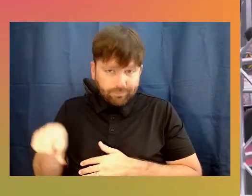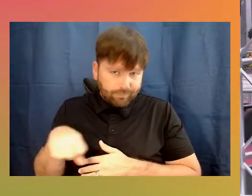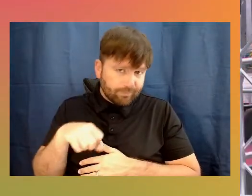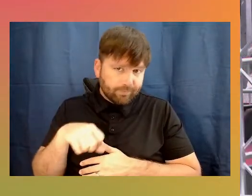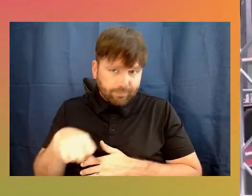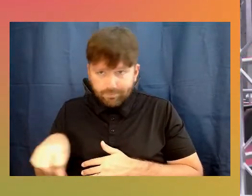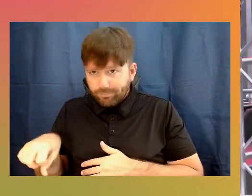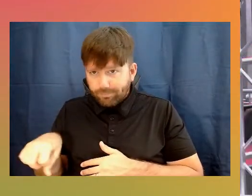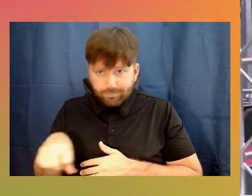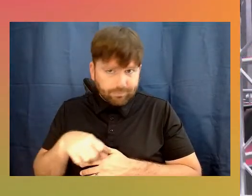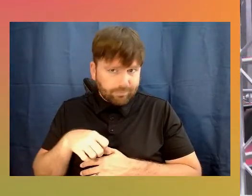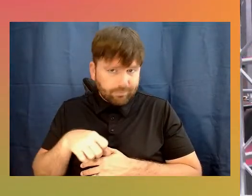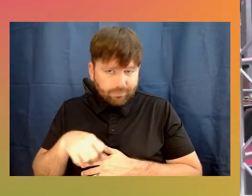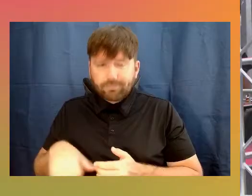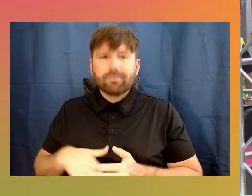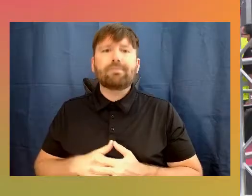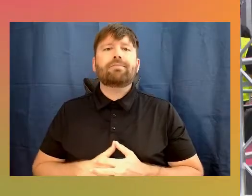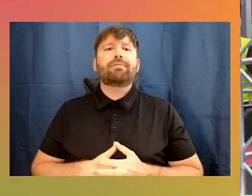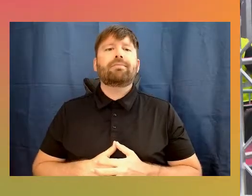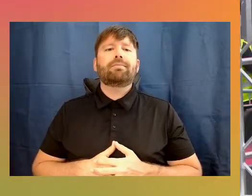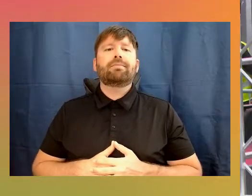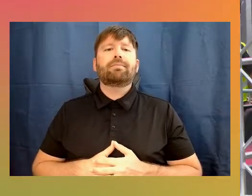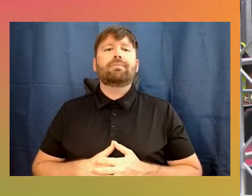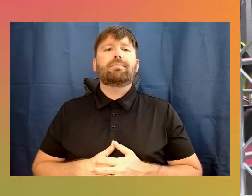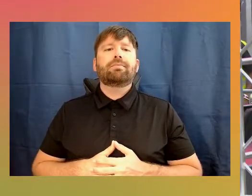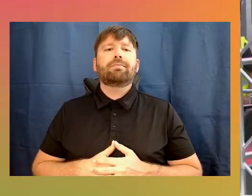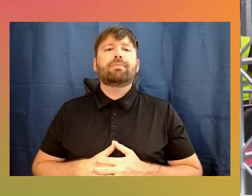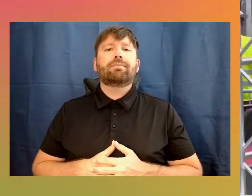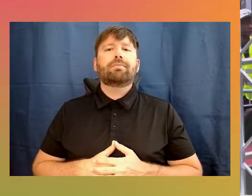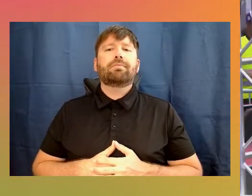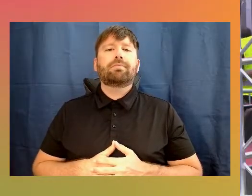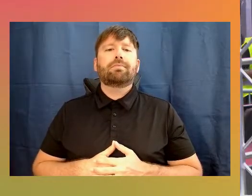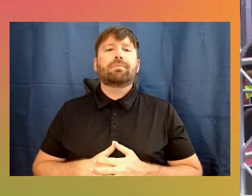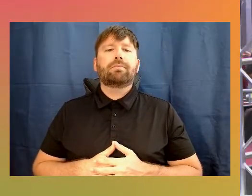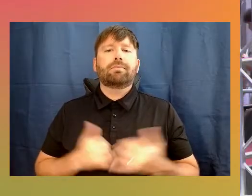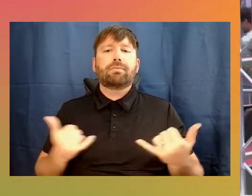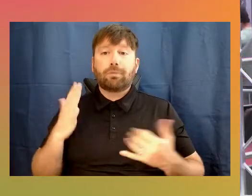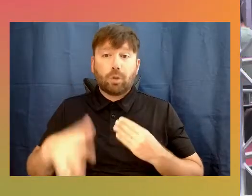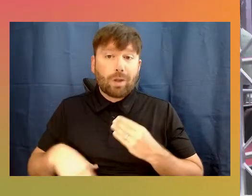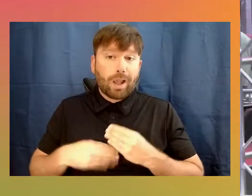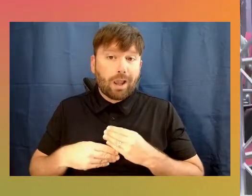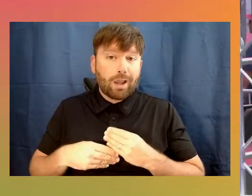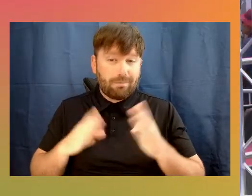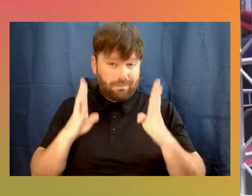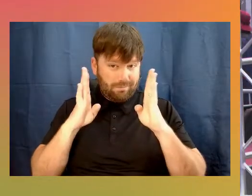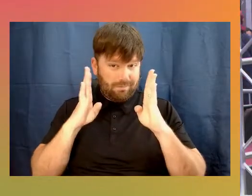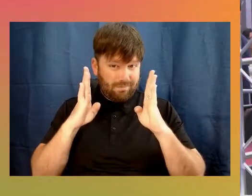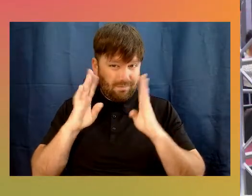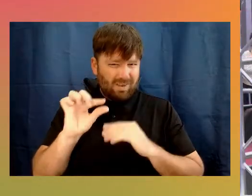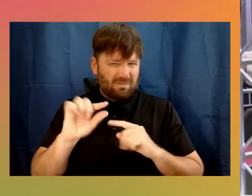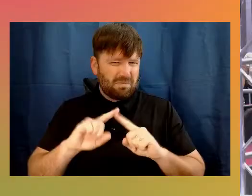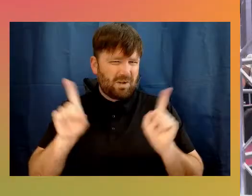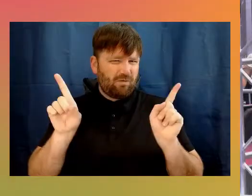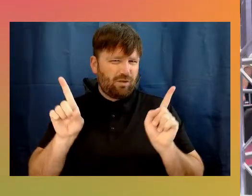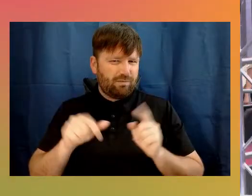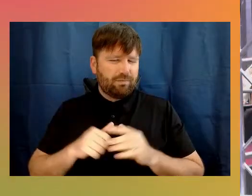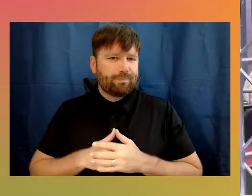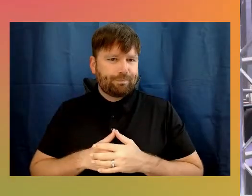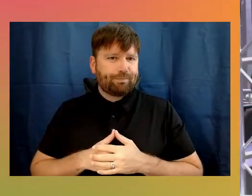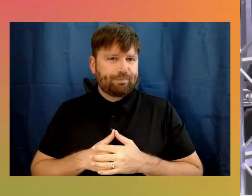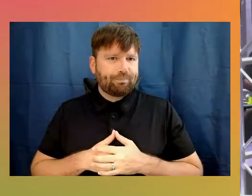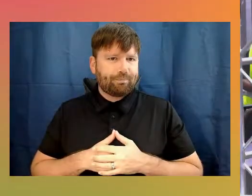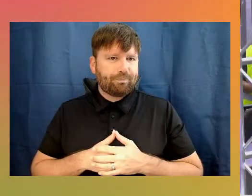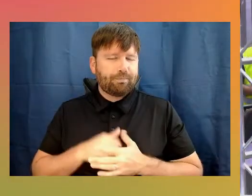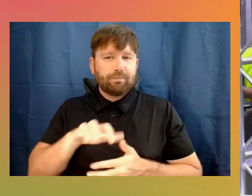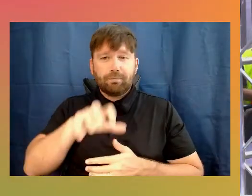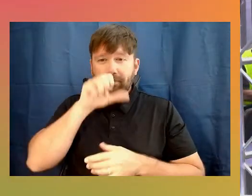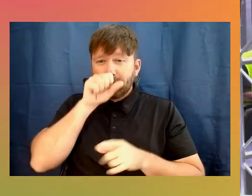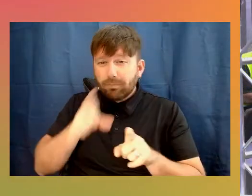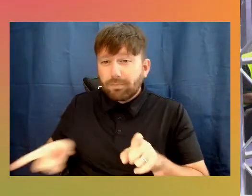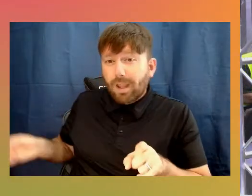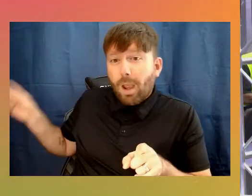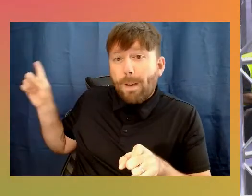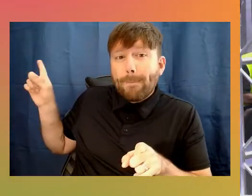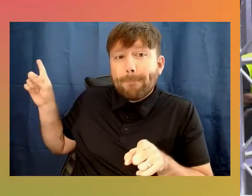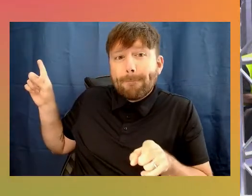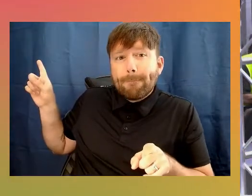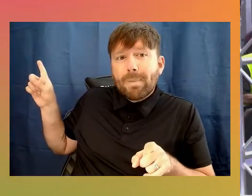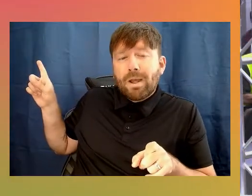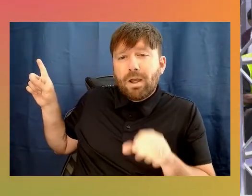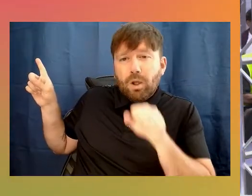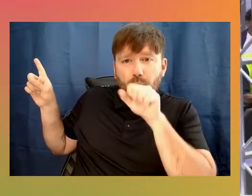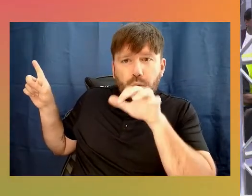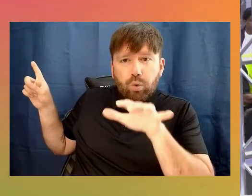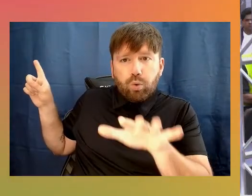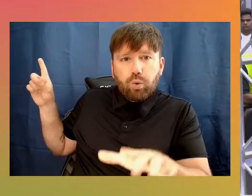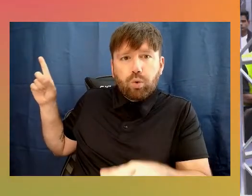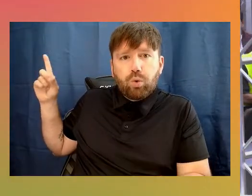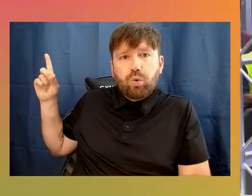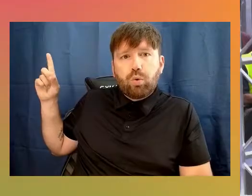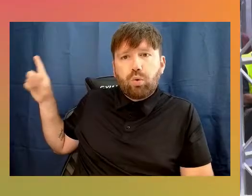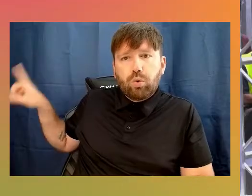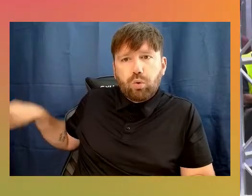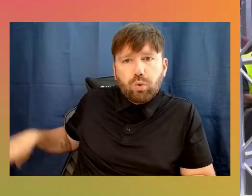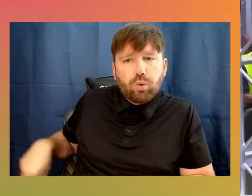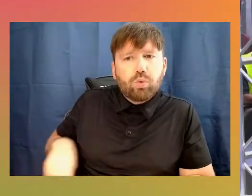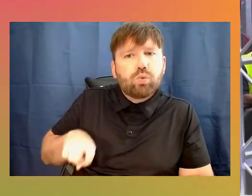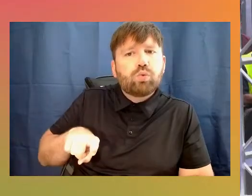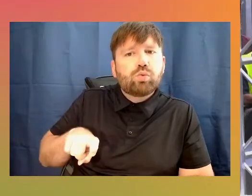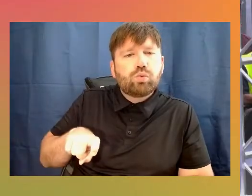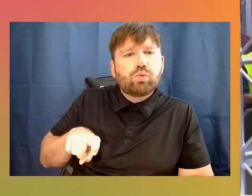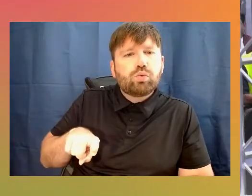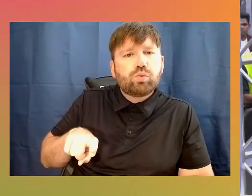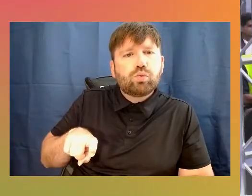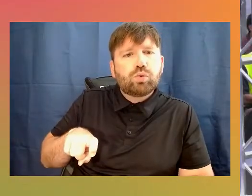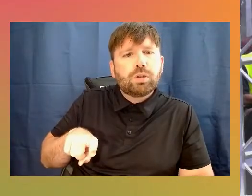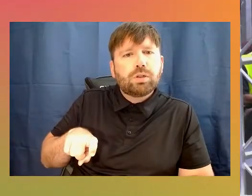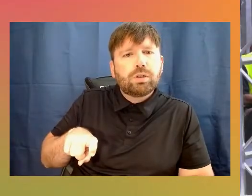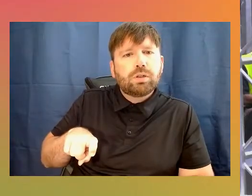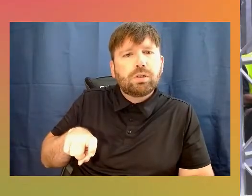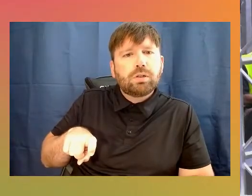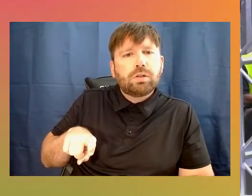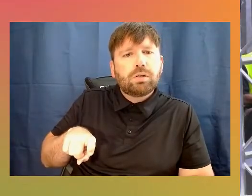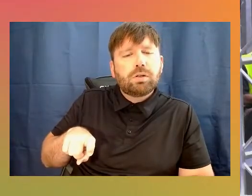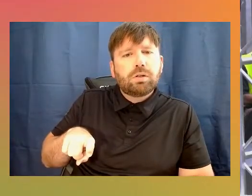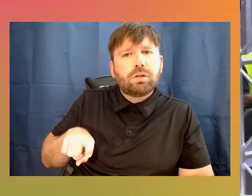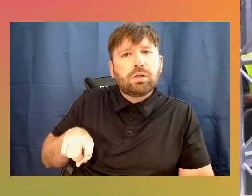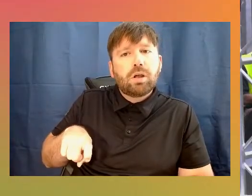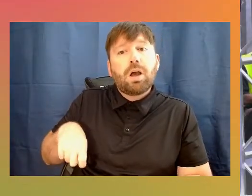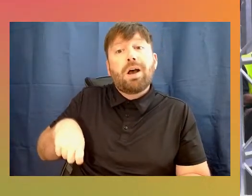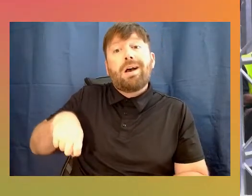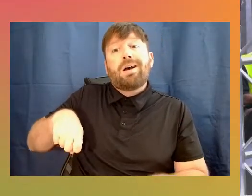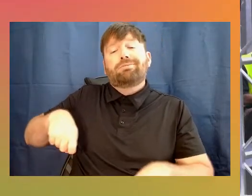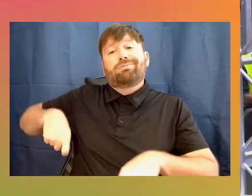WAY BACK TO DOWNWARD FACING DOG.